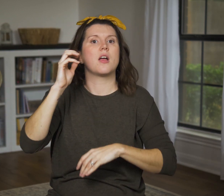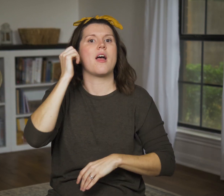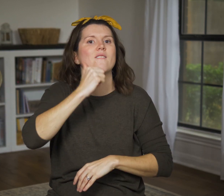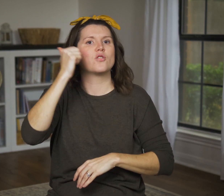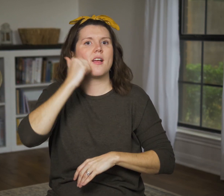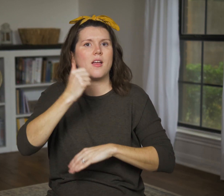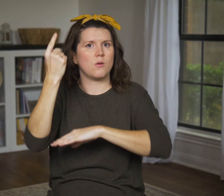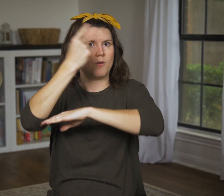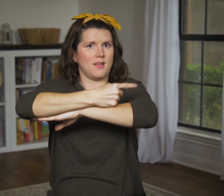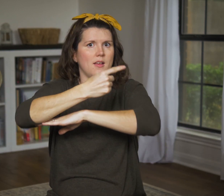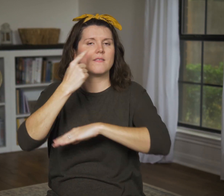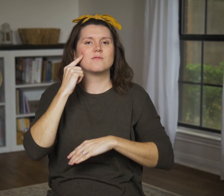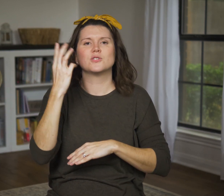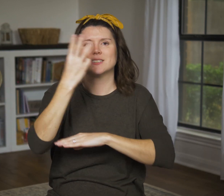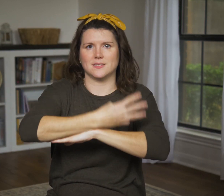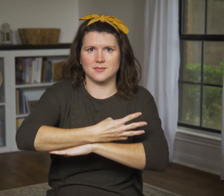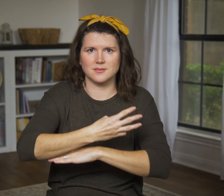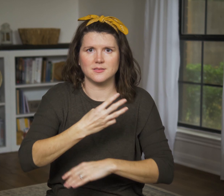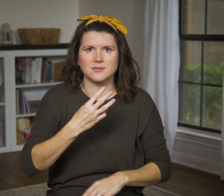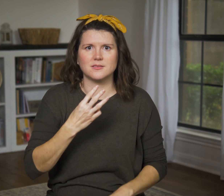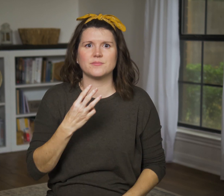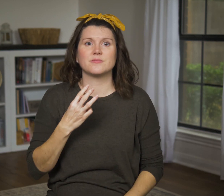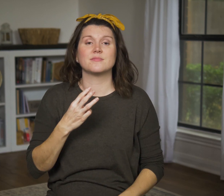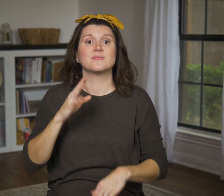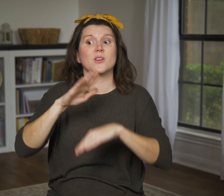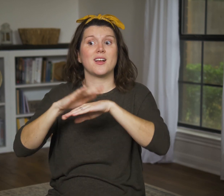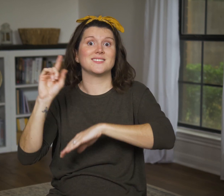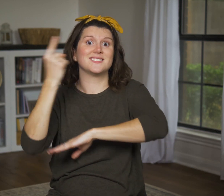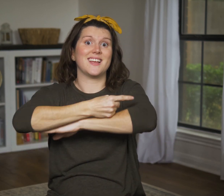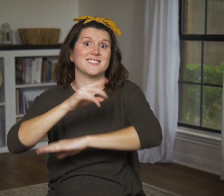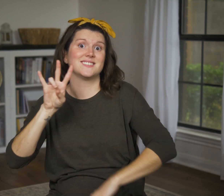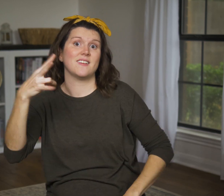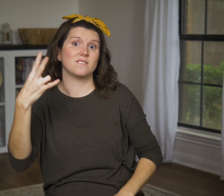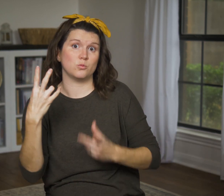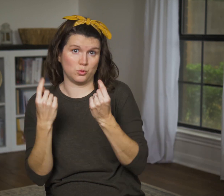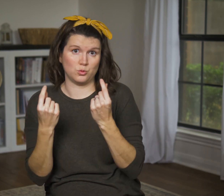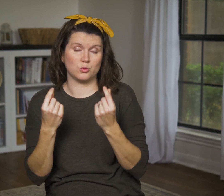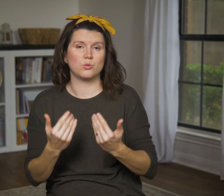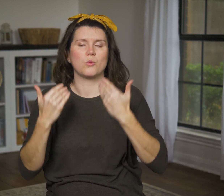once a day for six days, then on day seven,